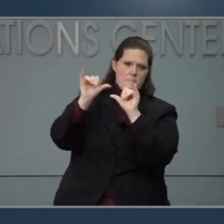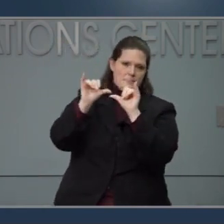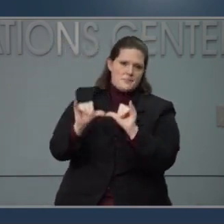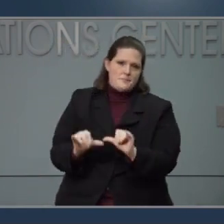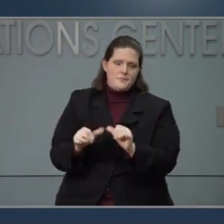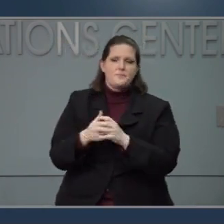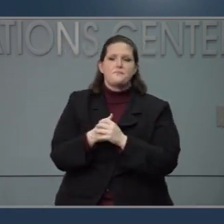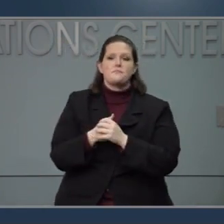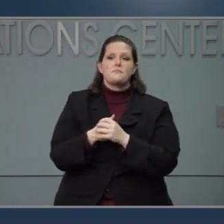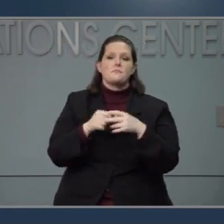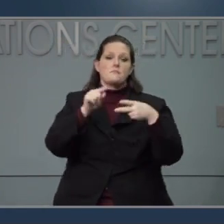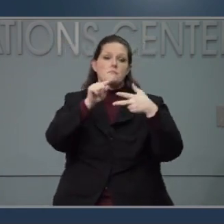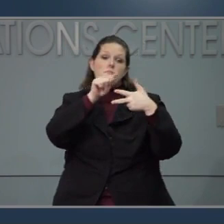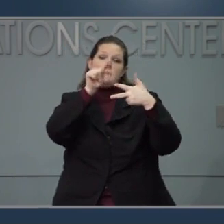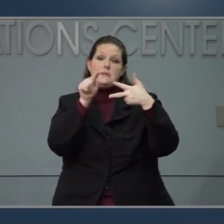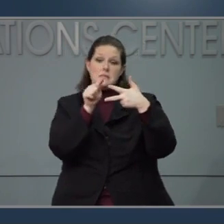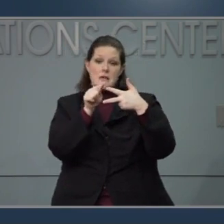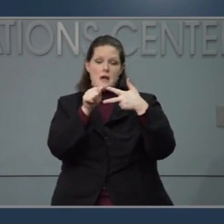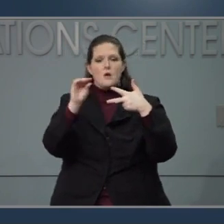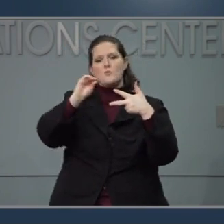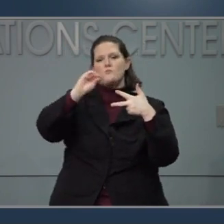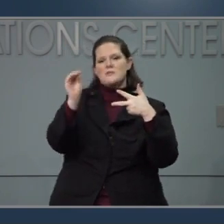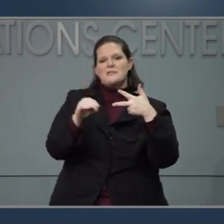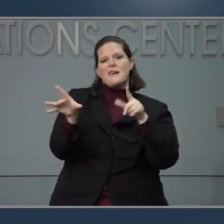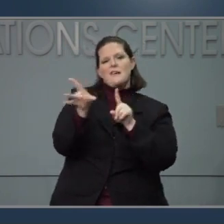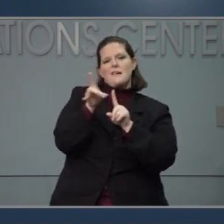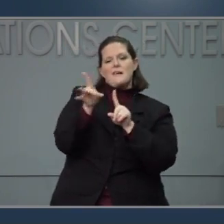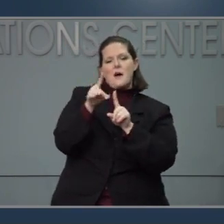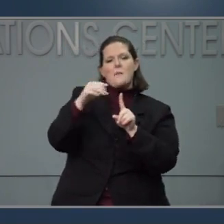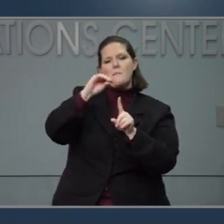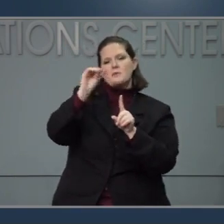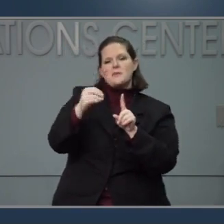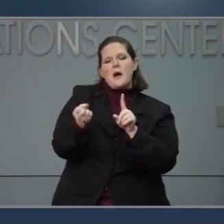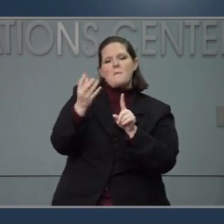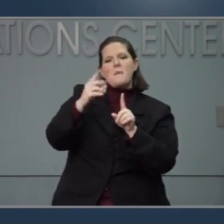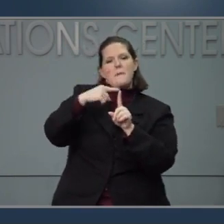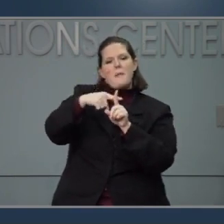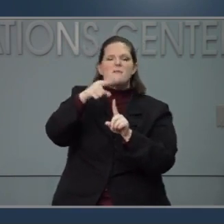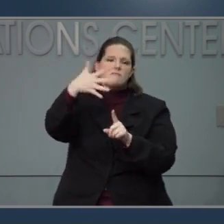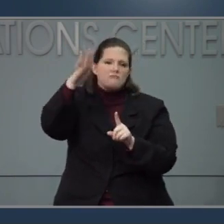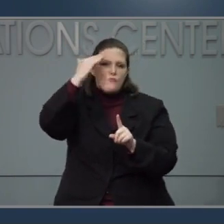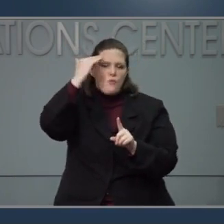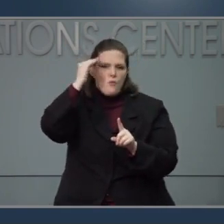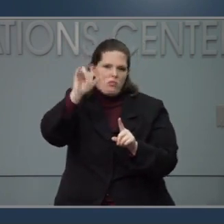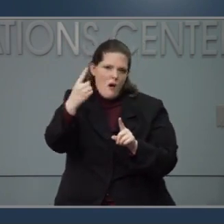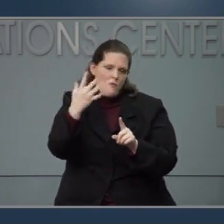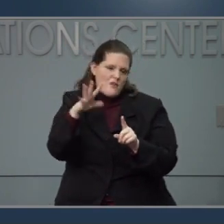THIS IS THE SAME MEASURE THE WHITE HOUSE CORONAVIRUS TASK FORCE USES.